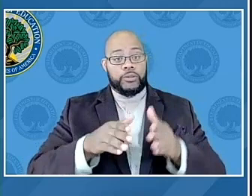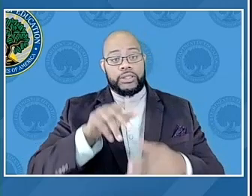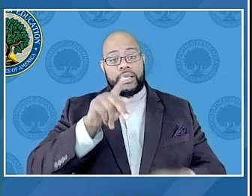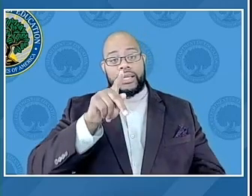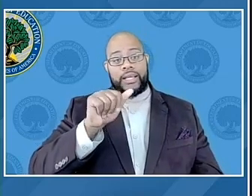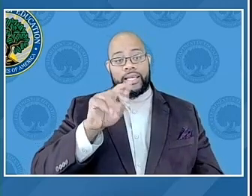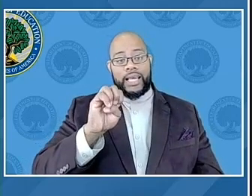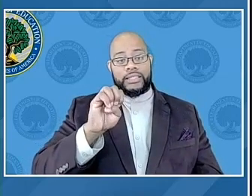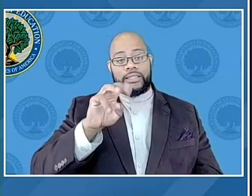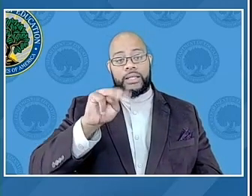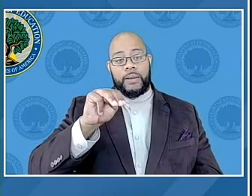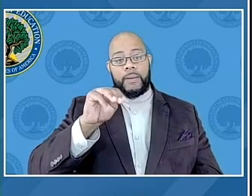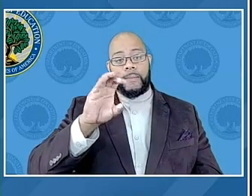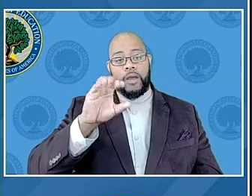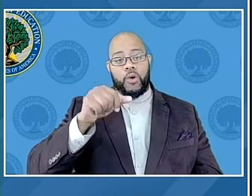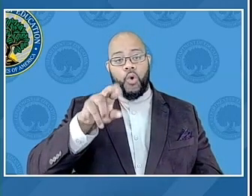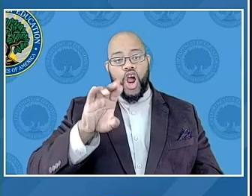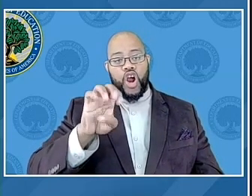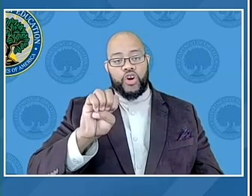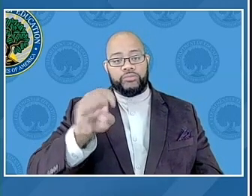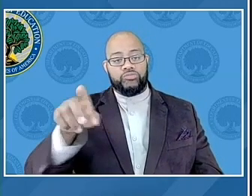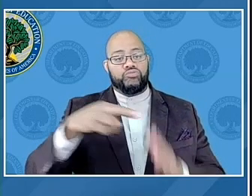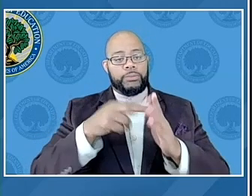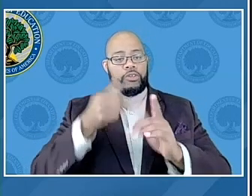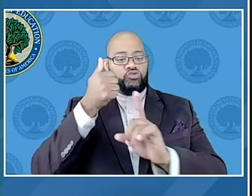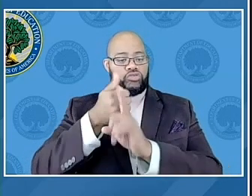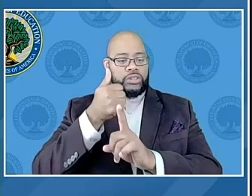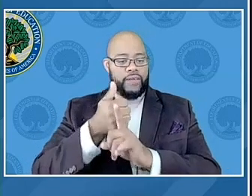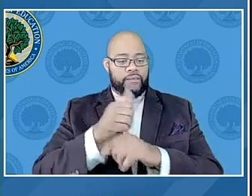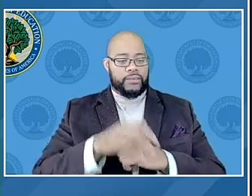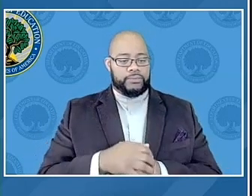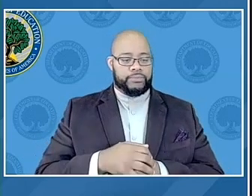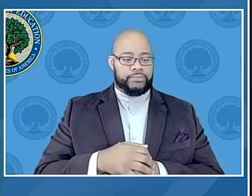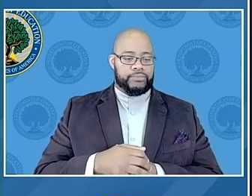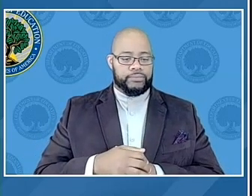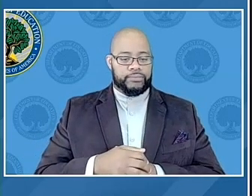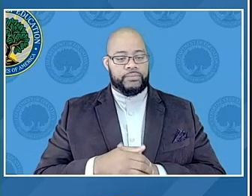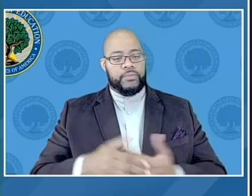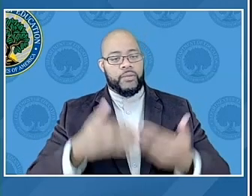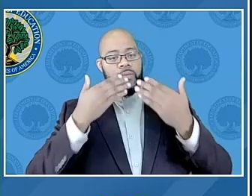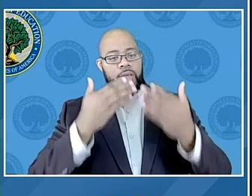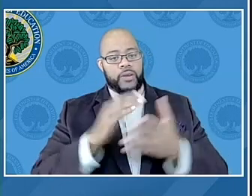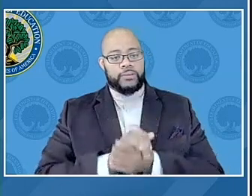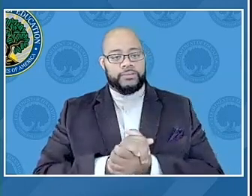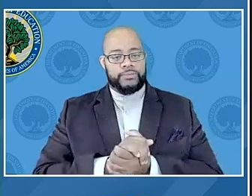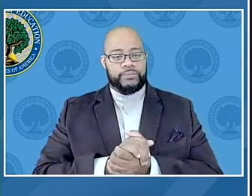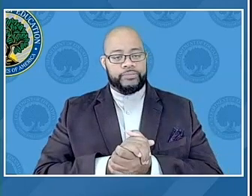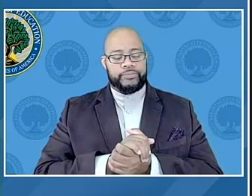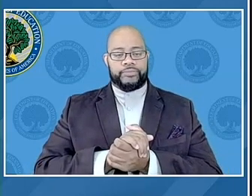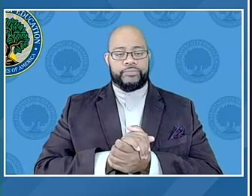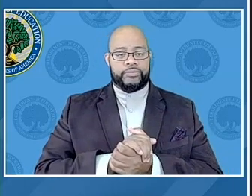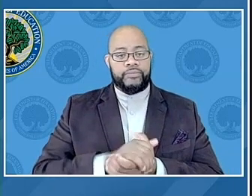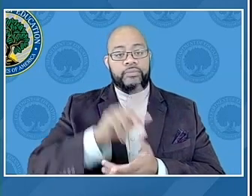She is representing herself. Okay. Thank you. Kate, can you hear us?